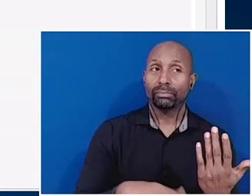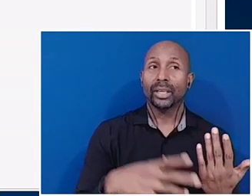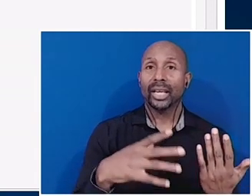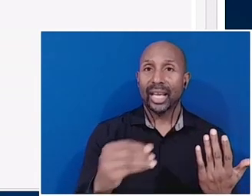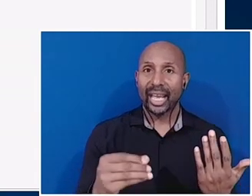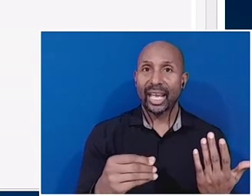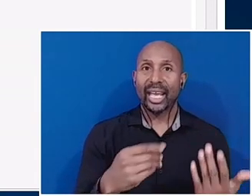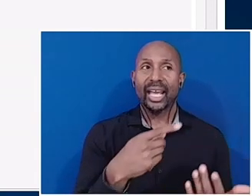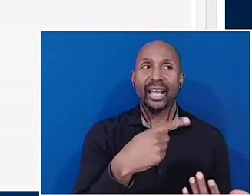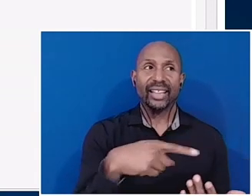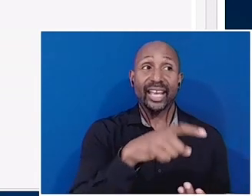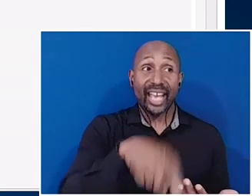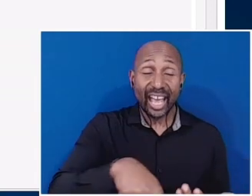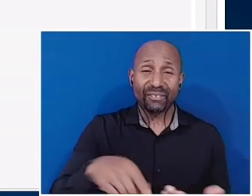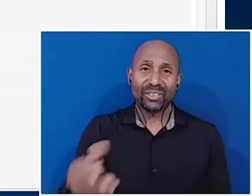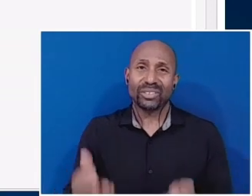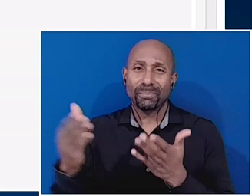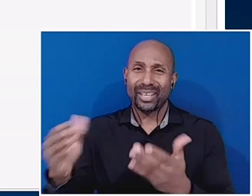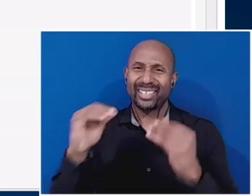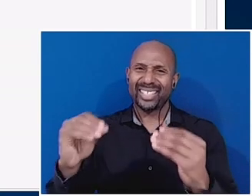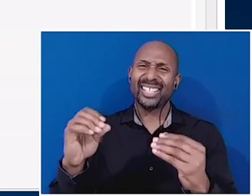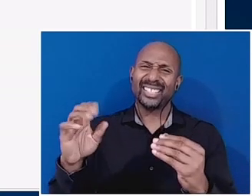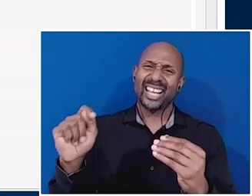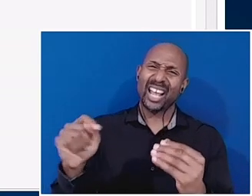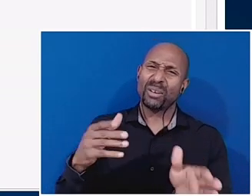or is not being included the same way as a